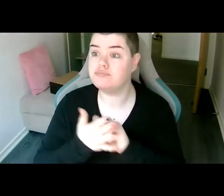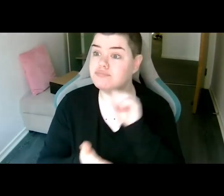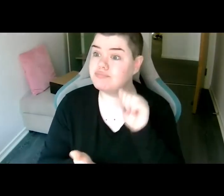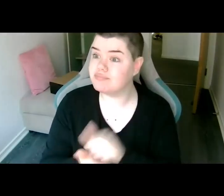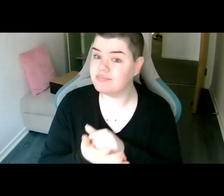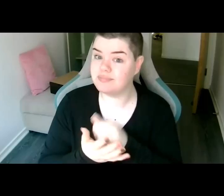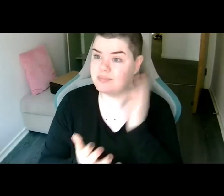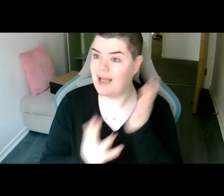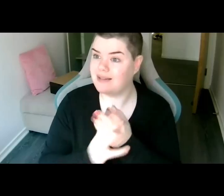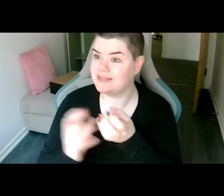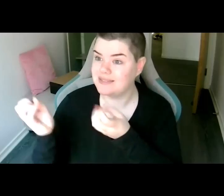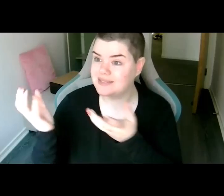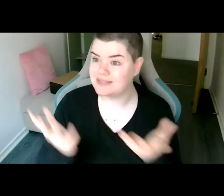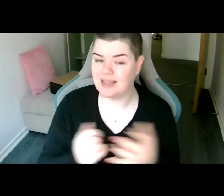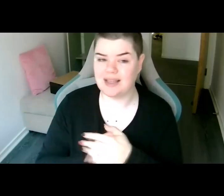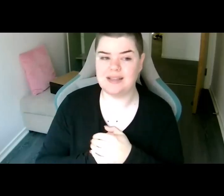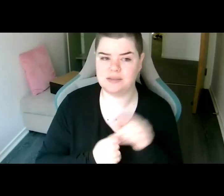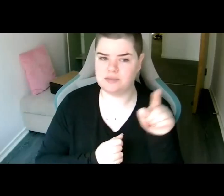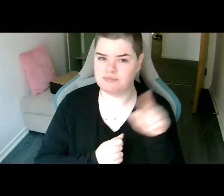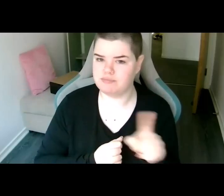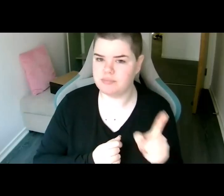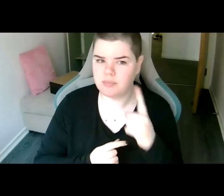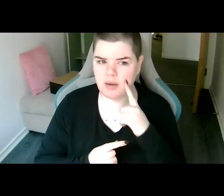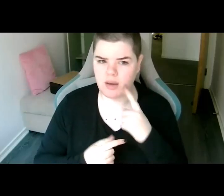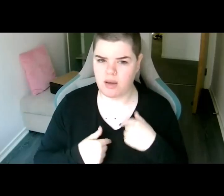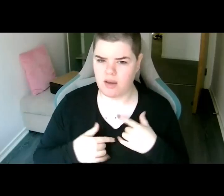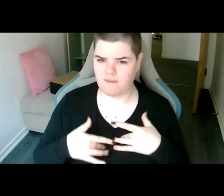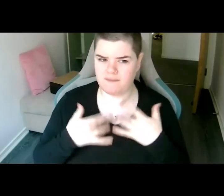when the proper access is provided. Here we have two quotes.